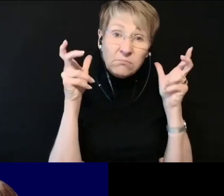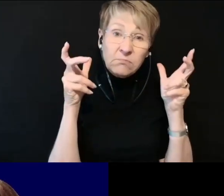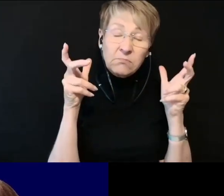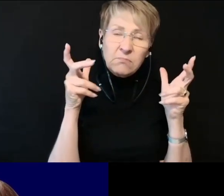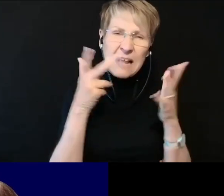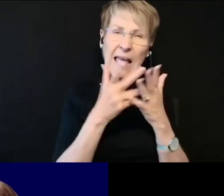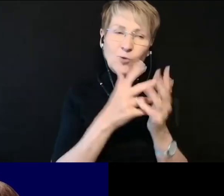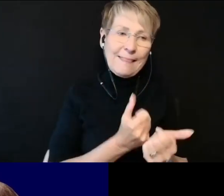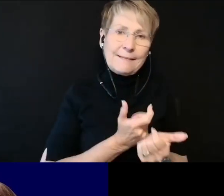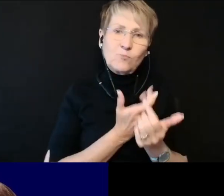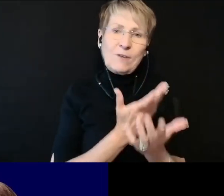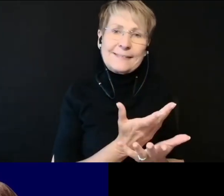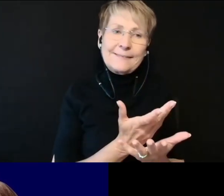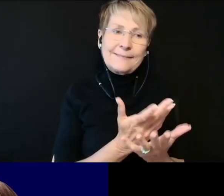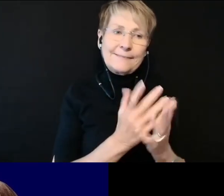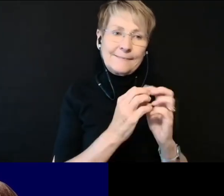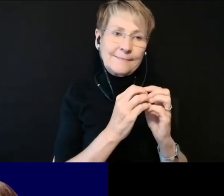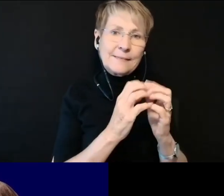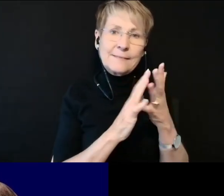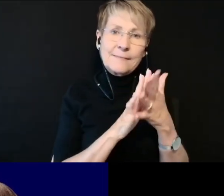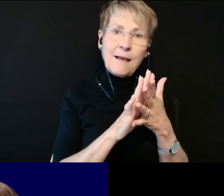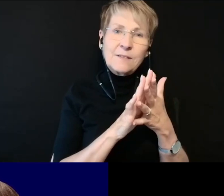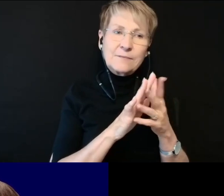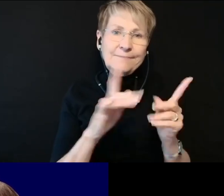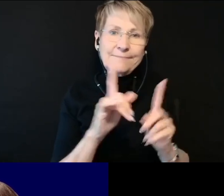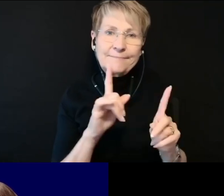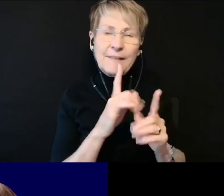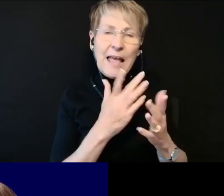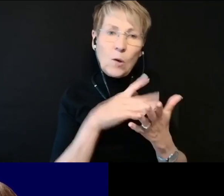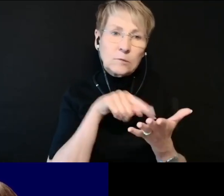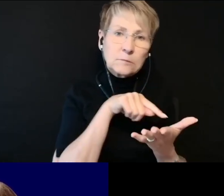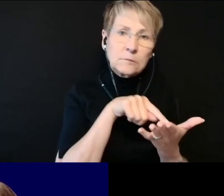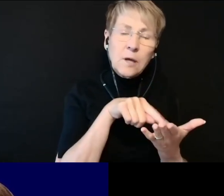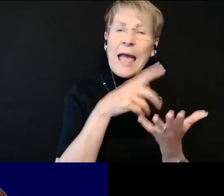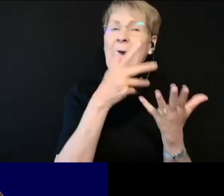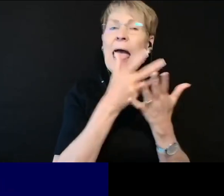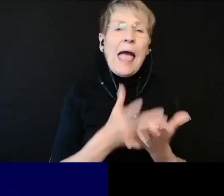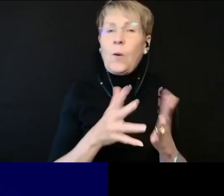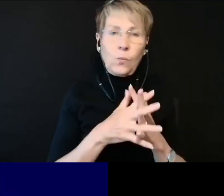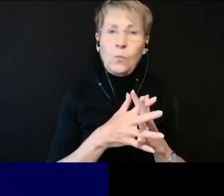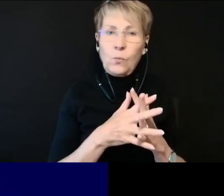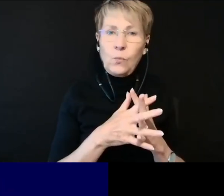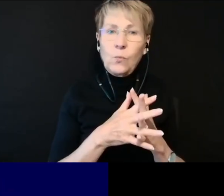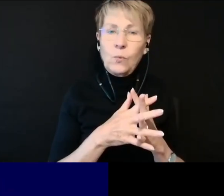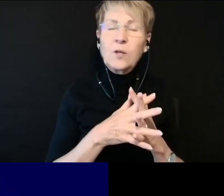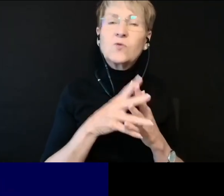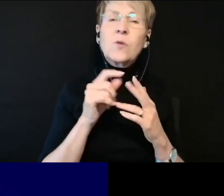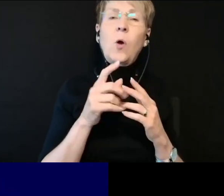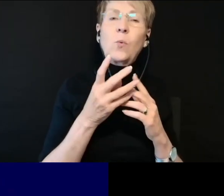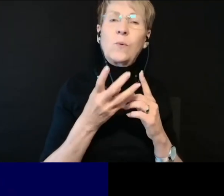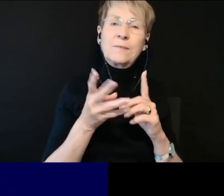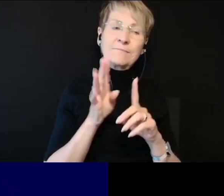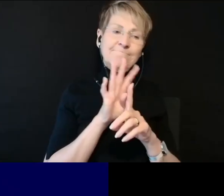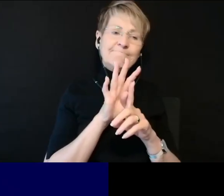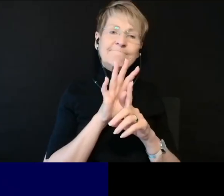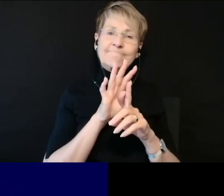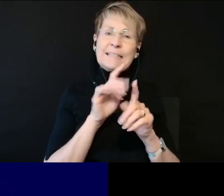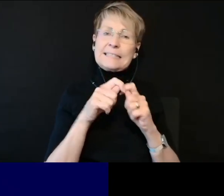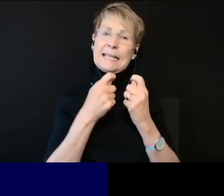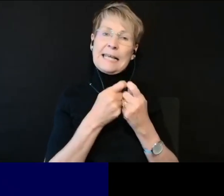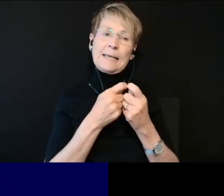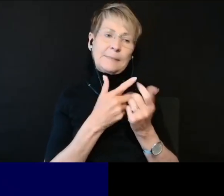themselves and with your team exploring how he can be supported to express himself through that